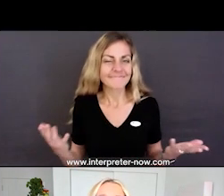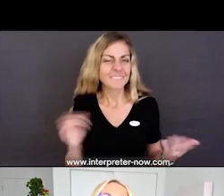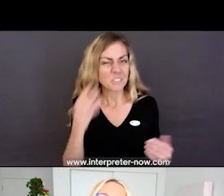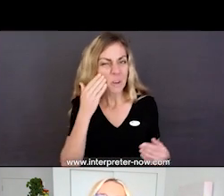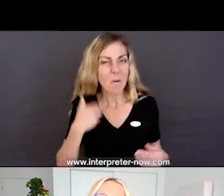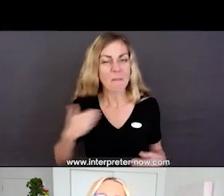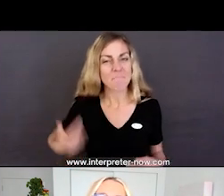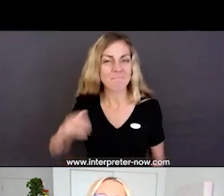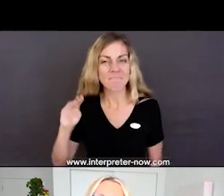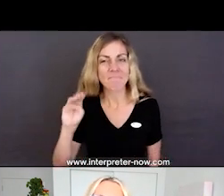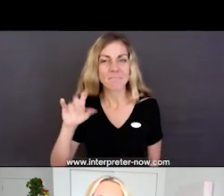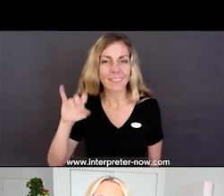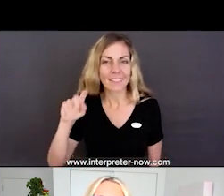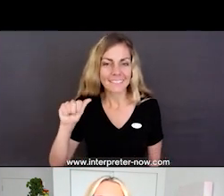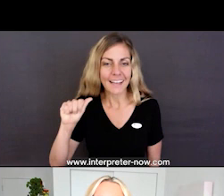As you all know, I'm Melinda Briana Epler.